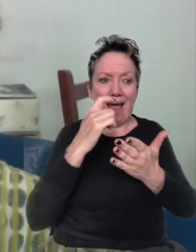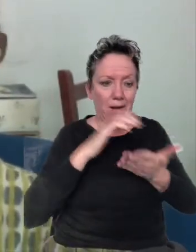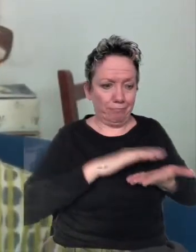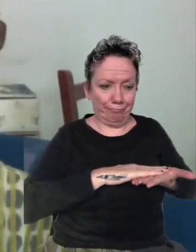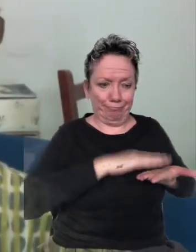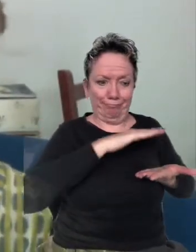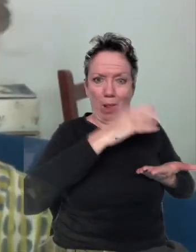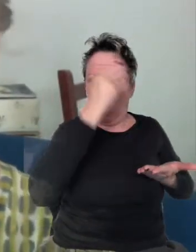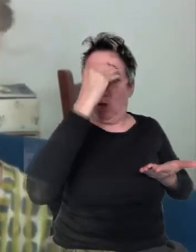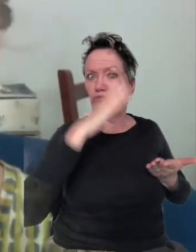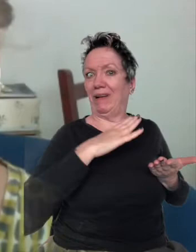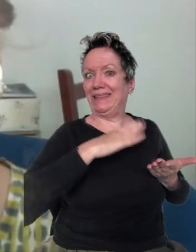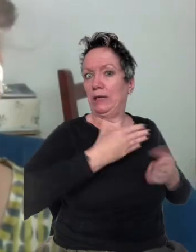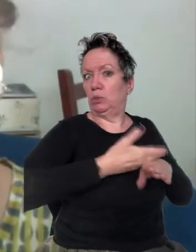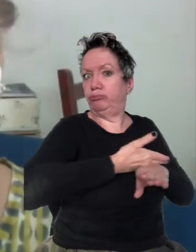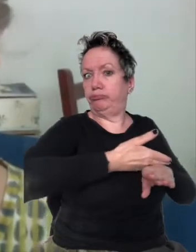that are available to us as new skills.